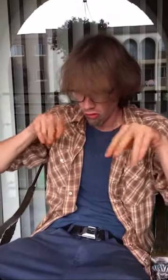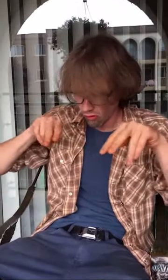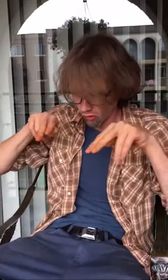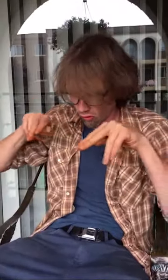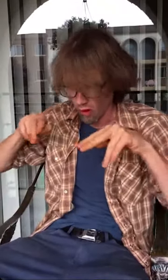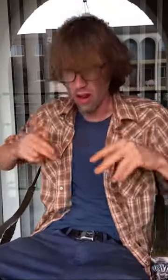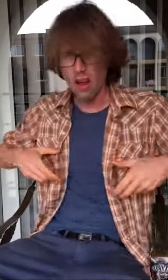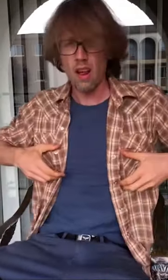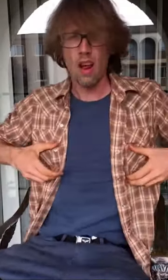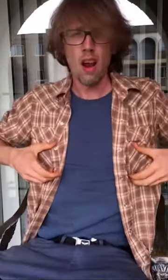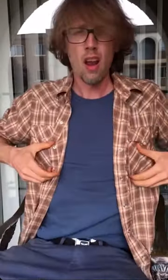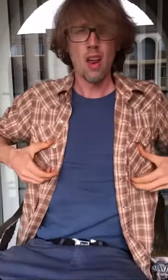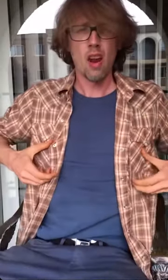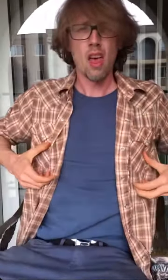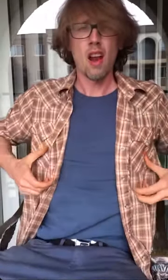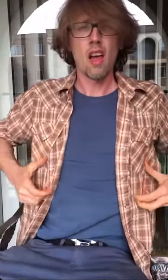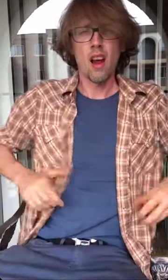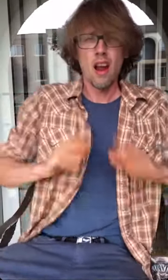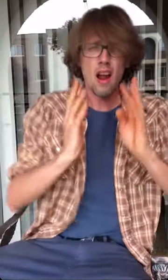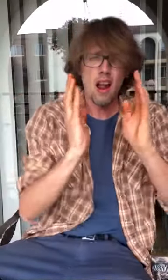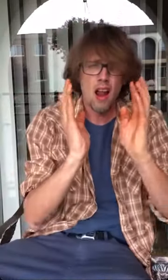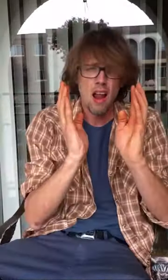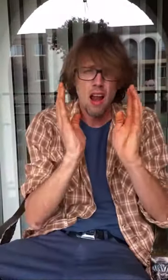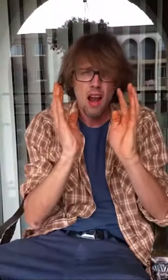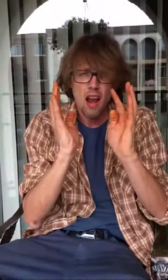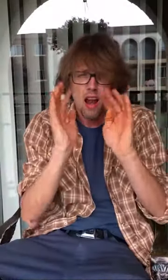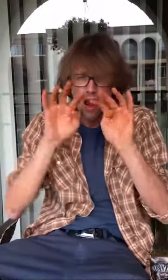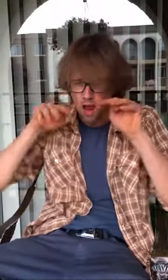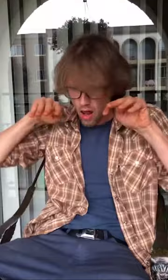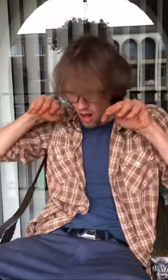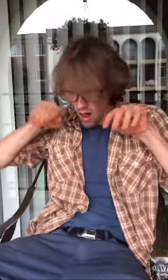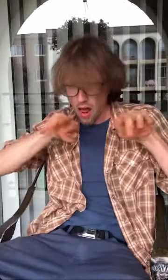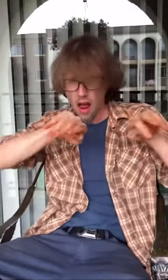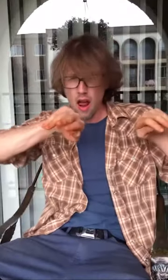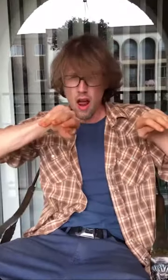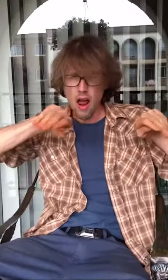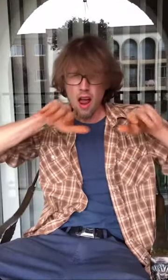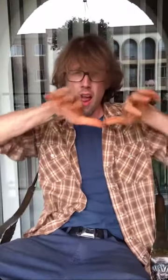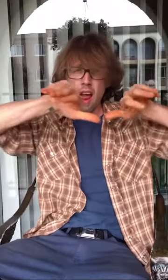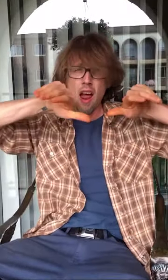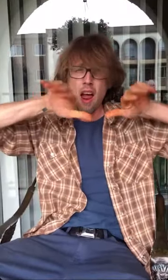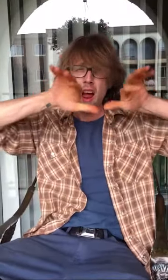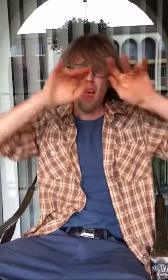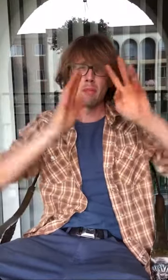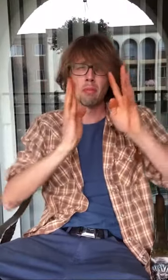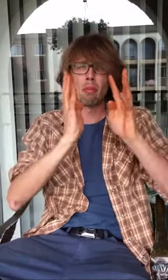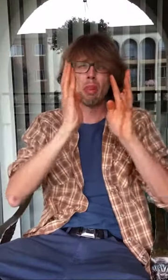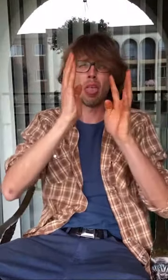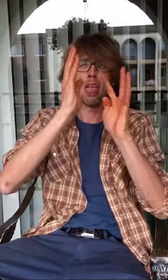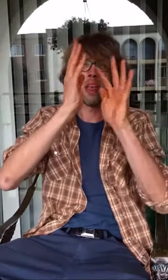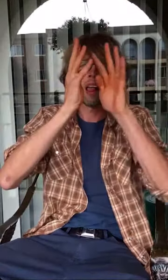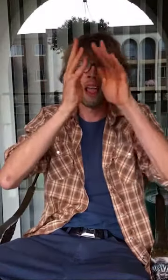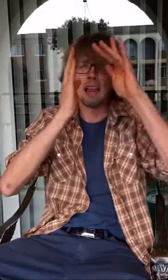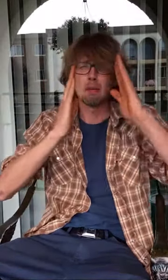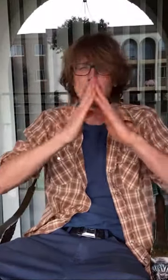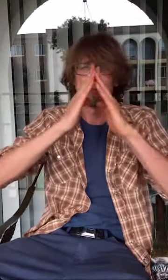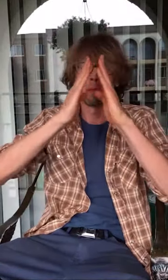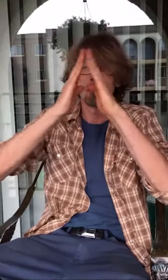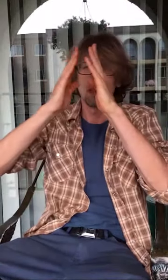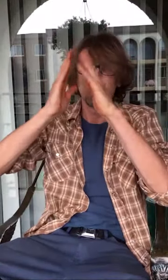Gawkers and hawkers throng its spiracles. Each level is a city in its own right.